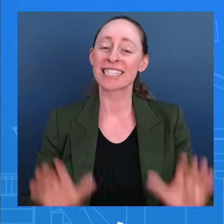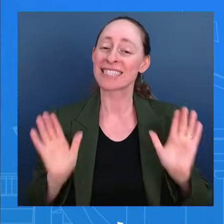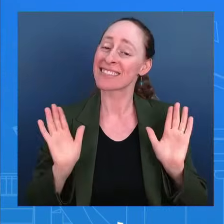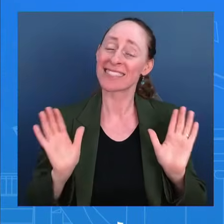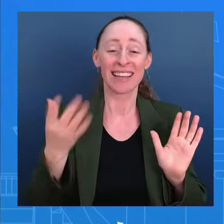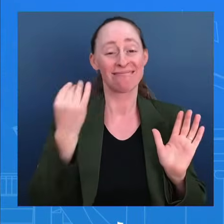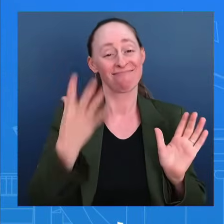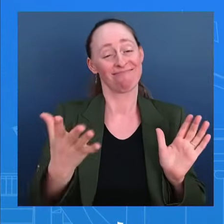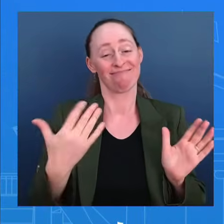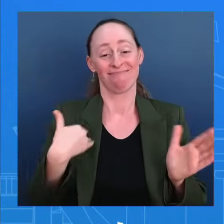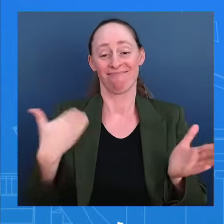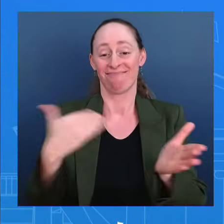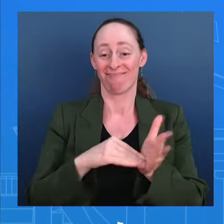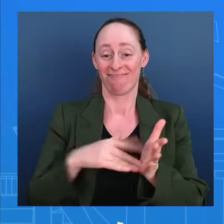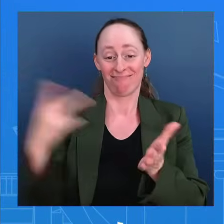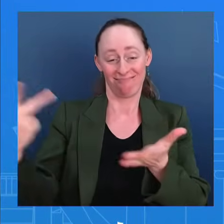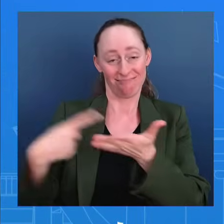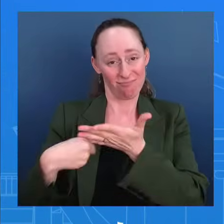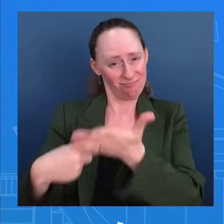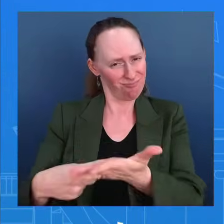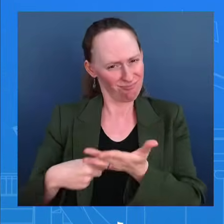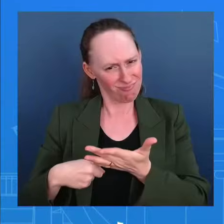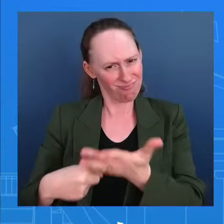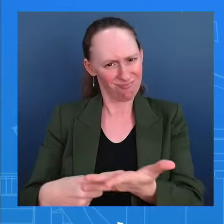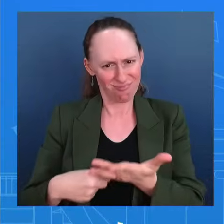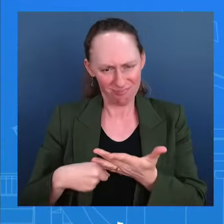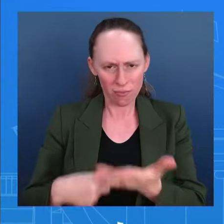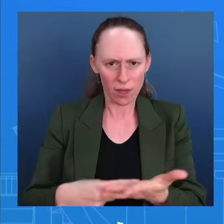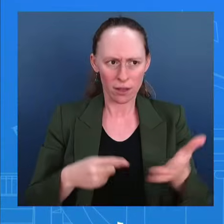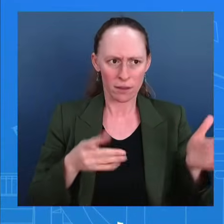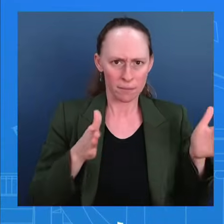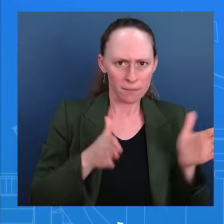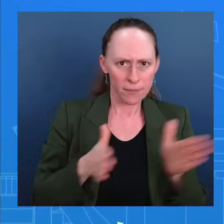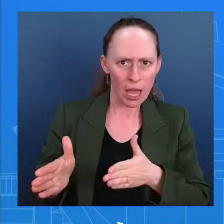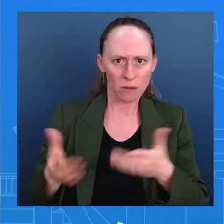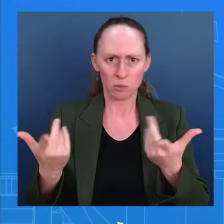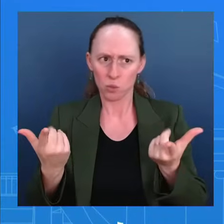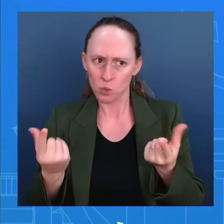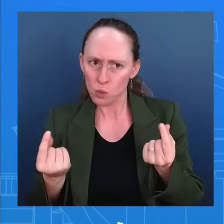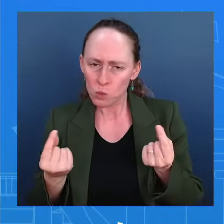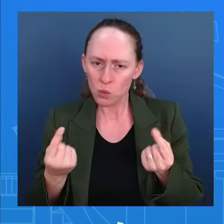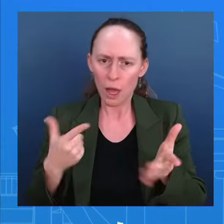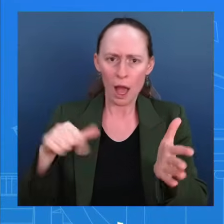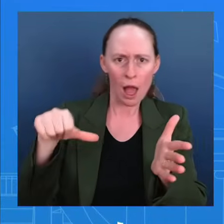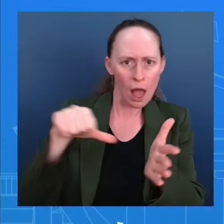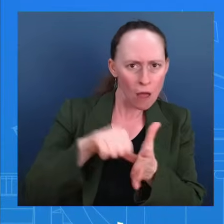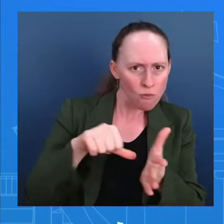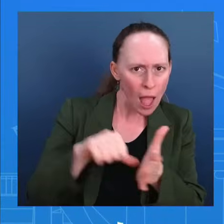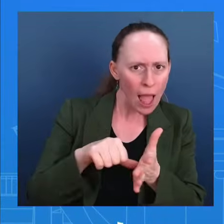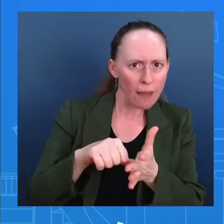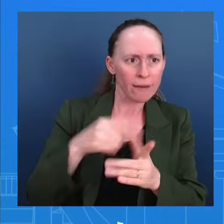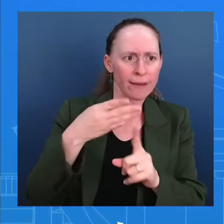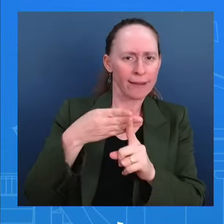on a response to Iran's attack, a discussion -- last week, a discussion that certainly started at the staff level,